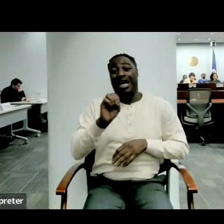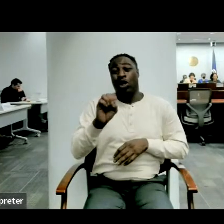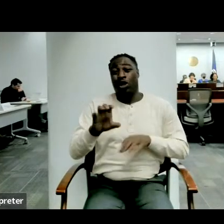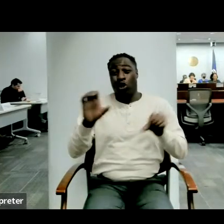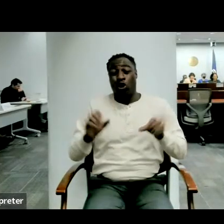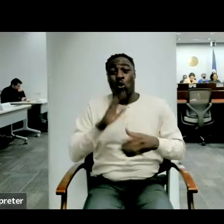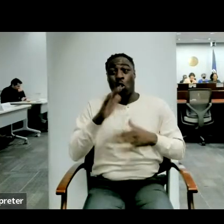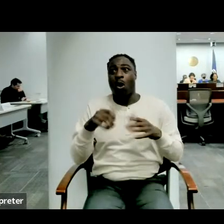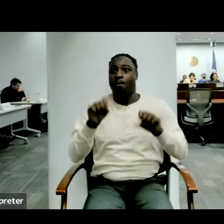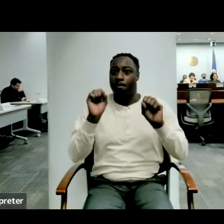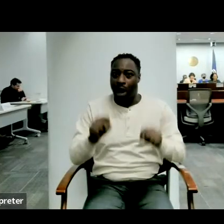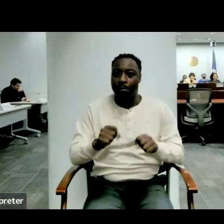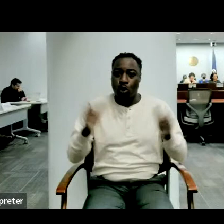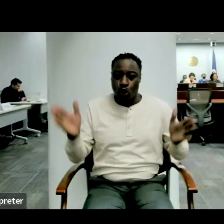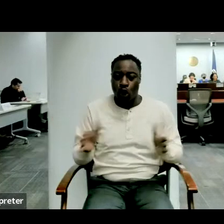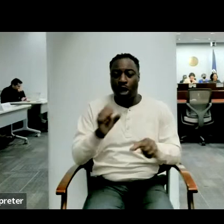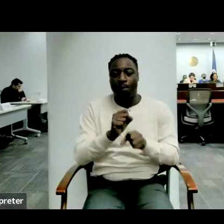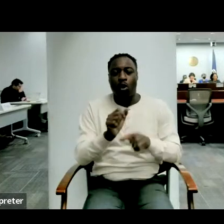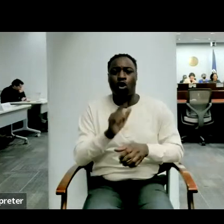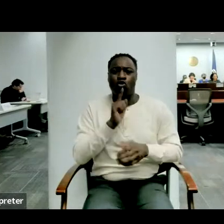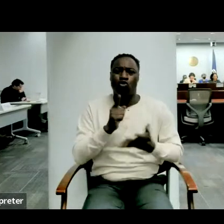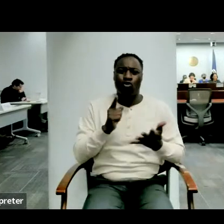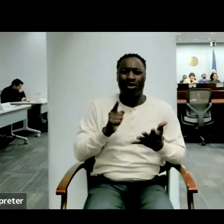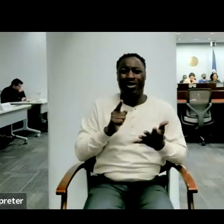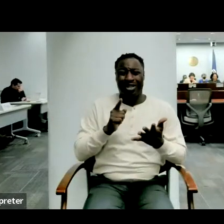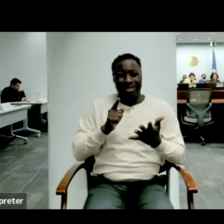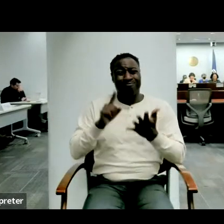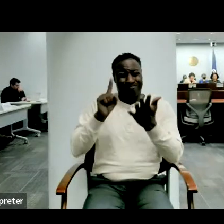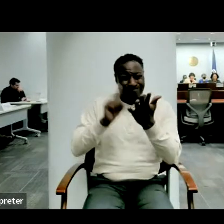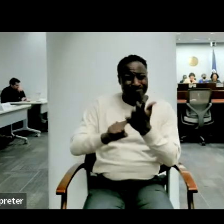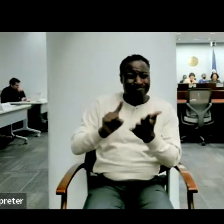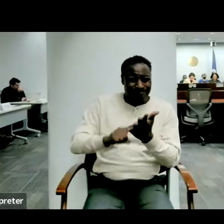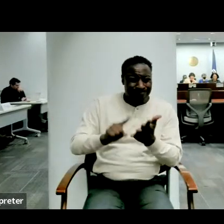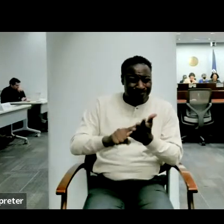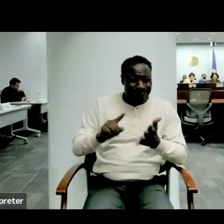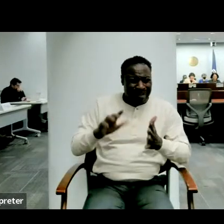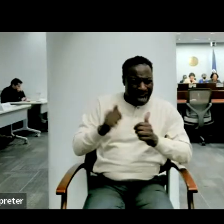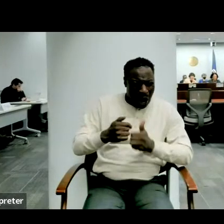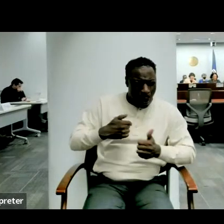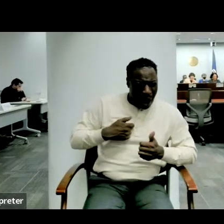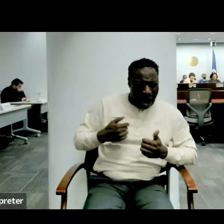it can to urge employers to really take a close look at their hiring processes and to